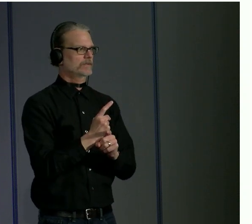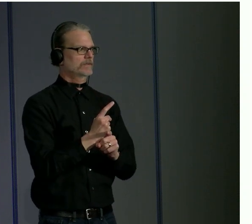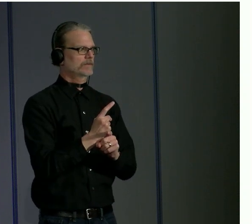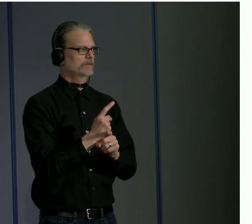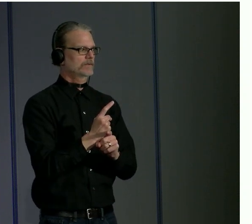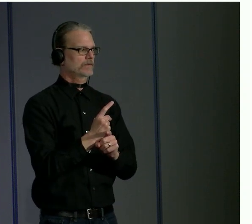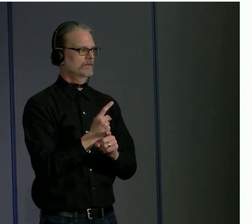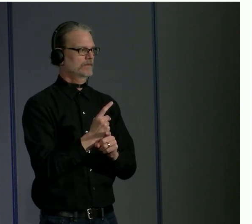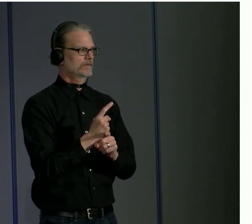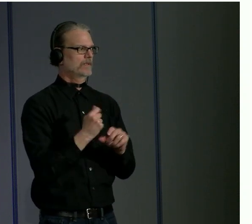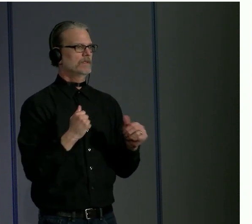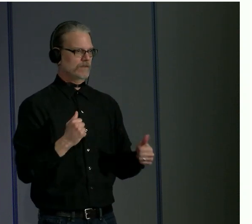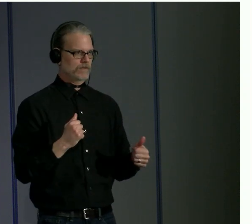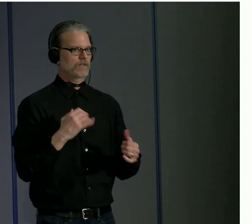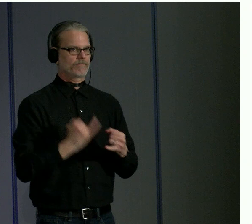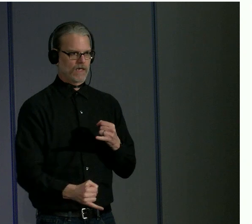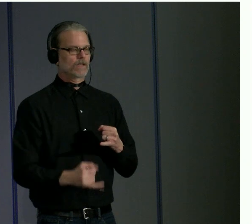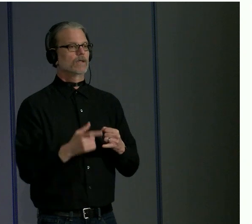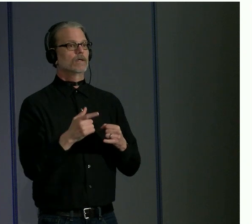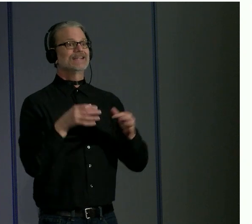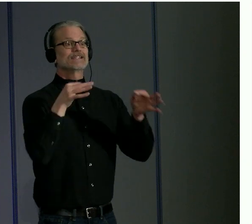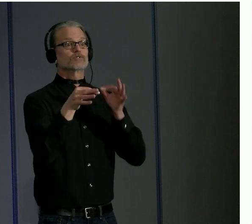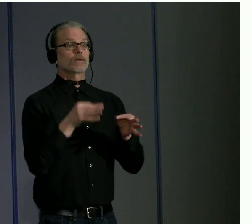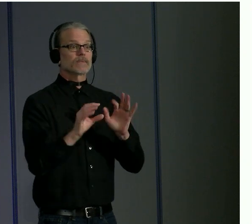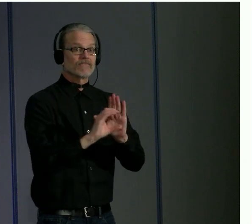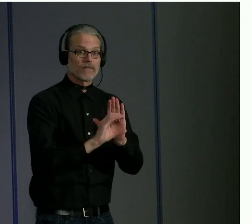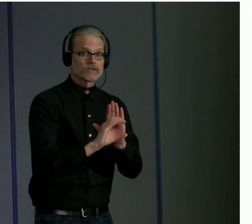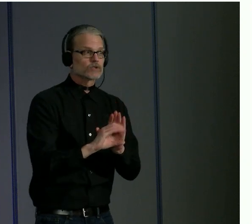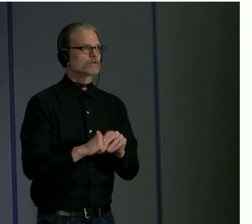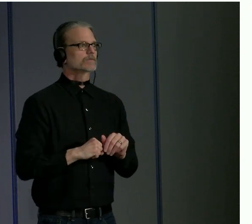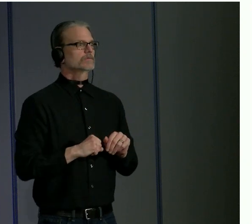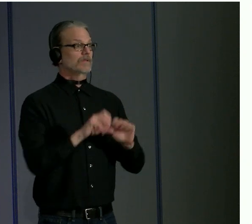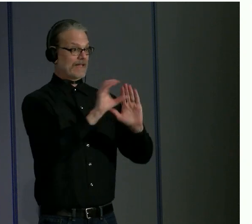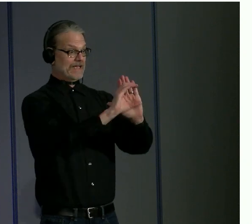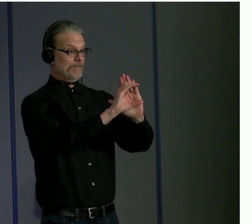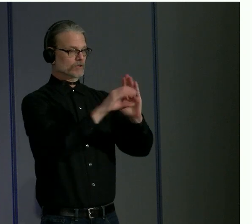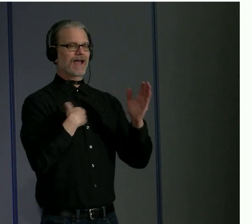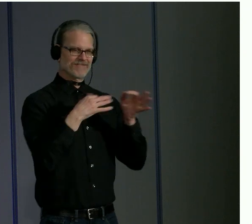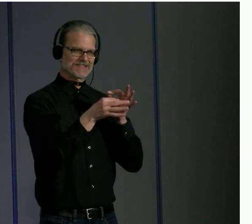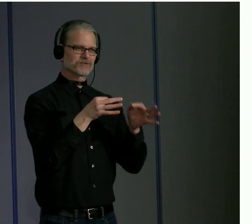images. Having descriptive images. Having descriptions of those images is really important.